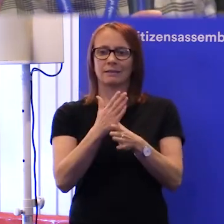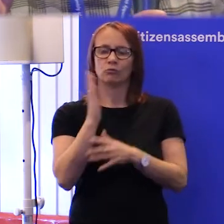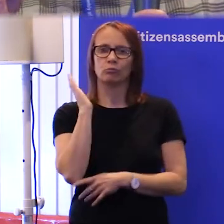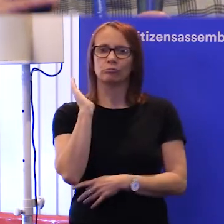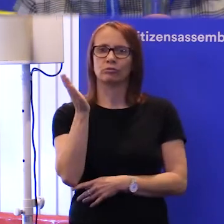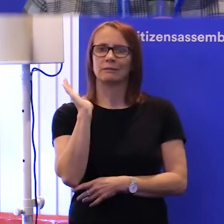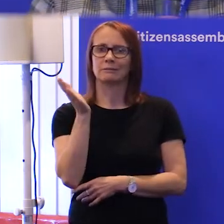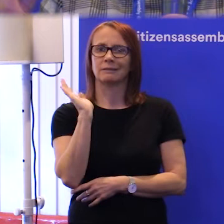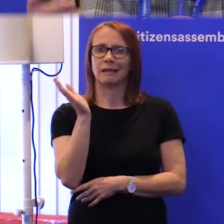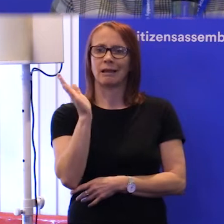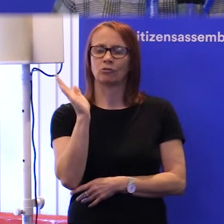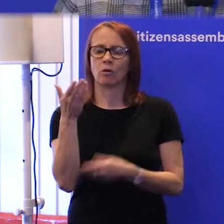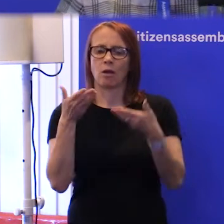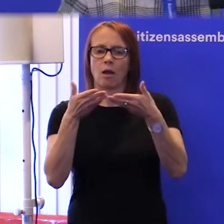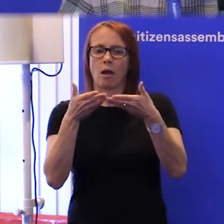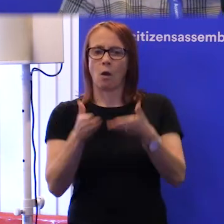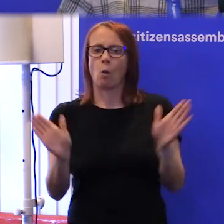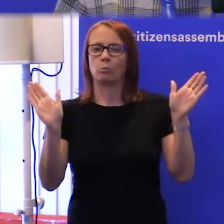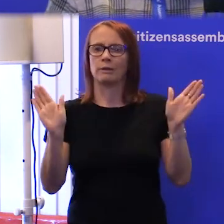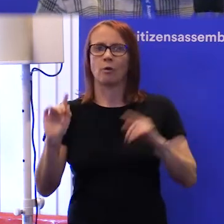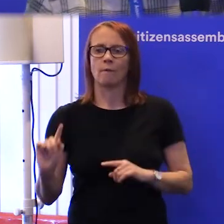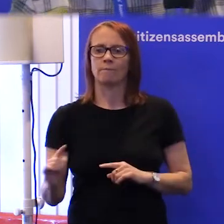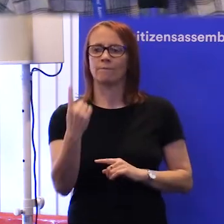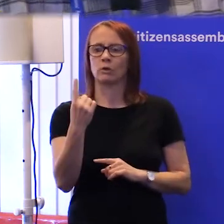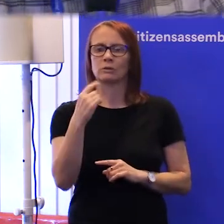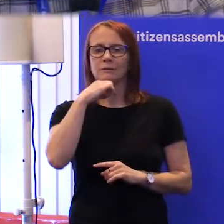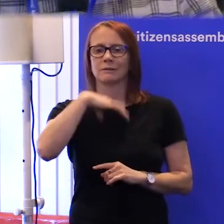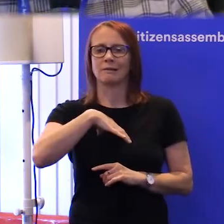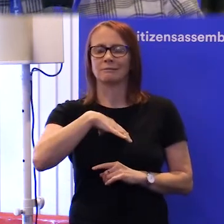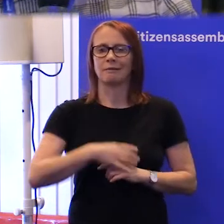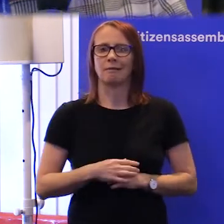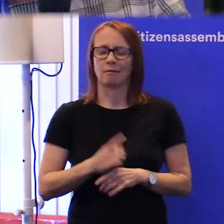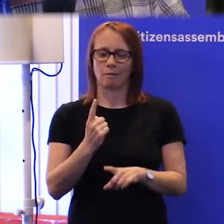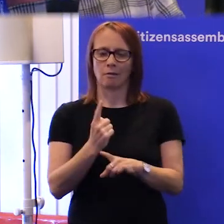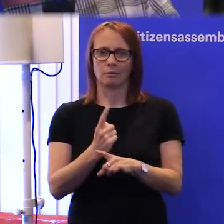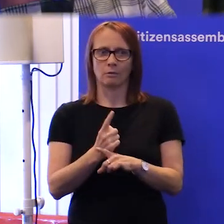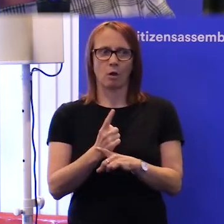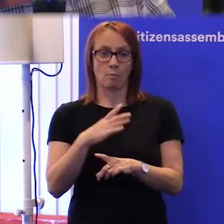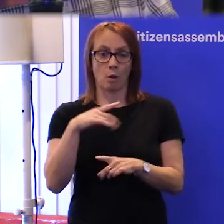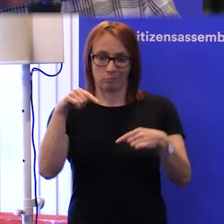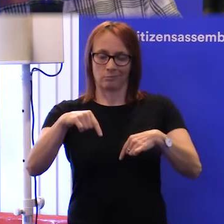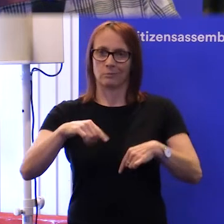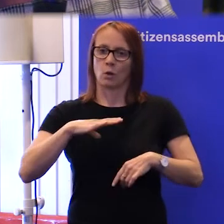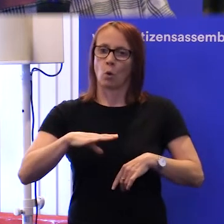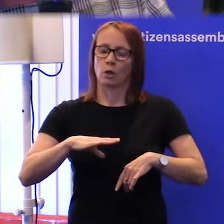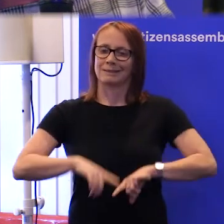opening statements on our first Saturday we were together she talked about the fact that we want to do something different here we wanted to move away